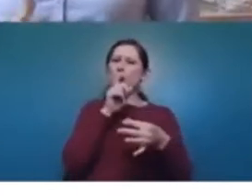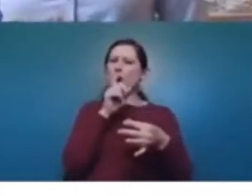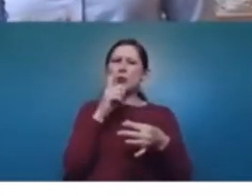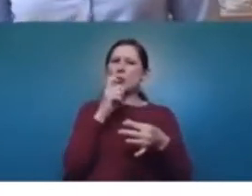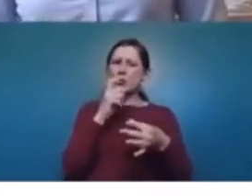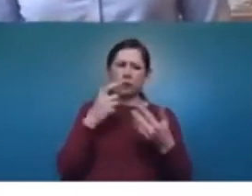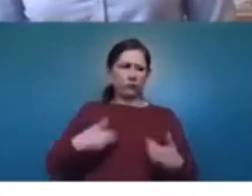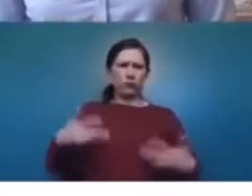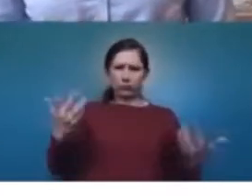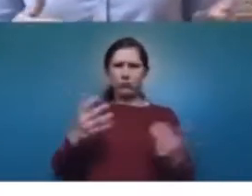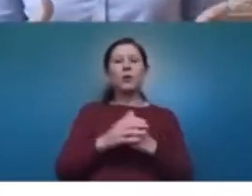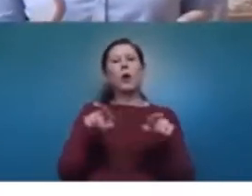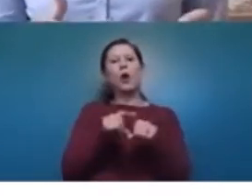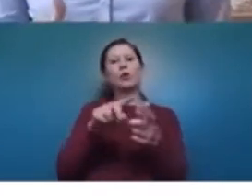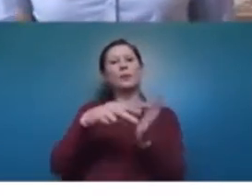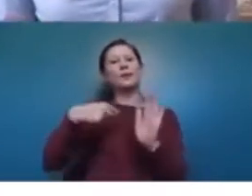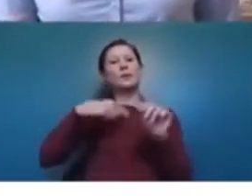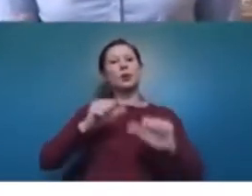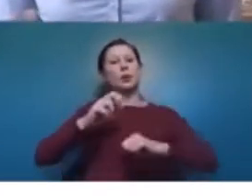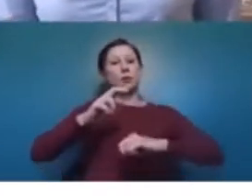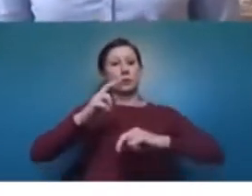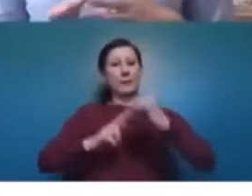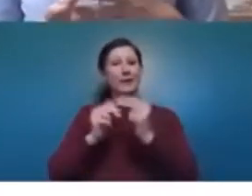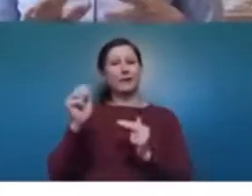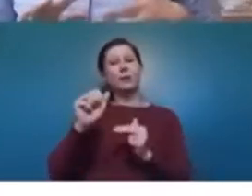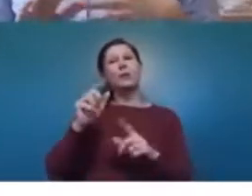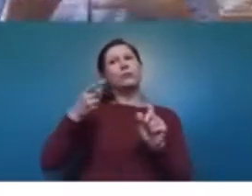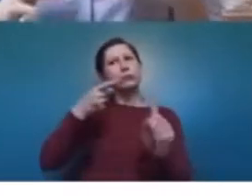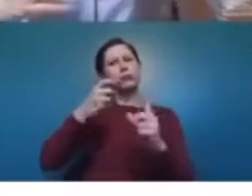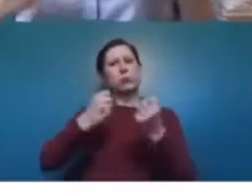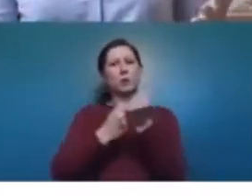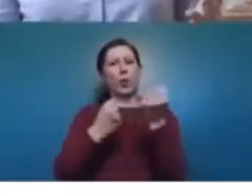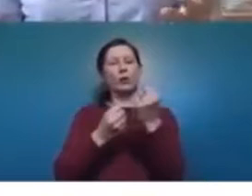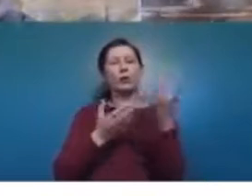media also allowed us to build mission support through posts